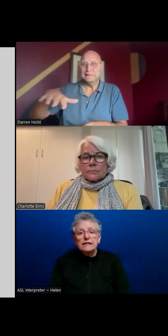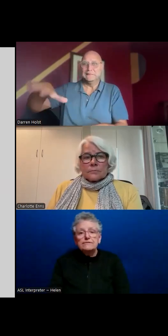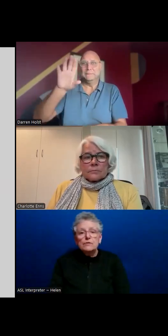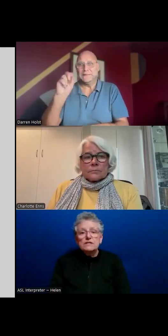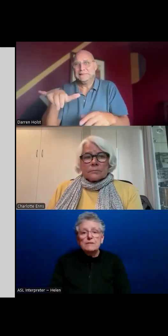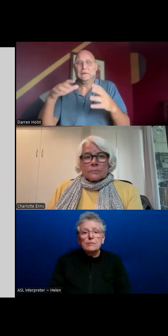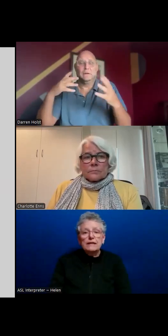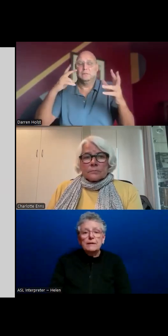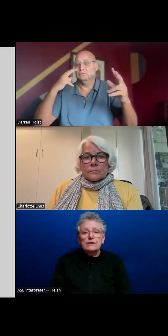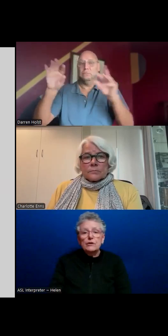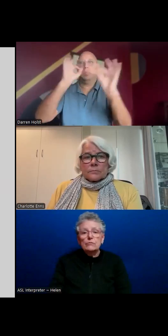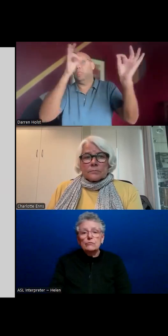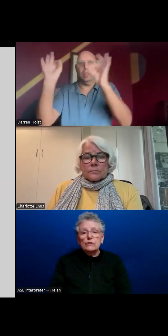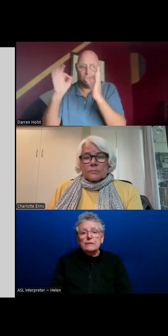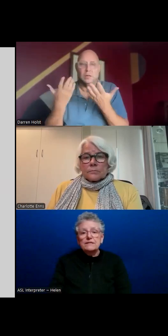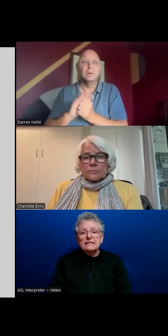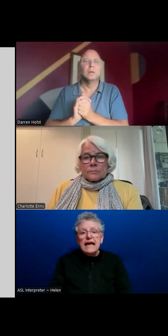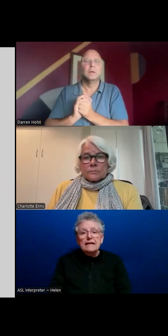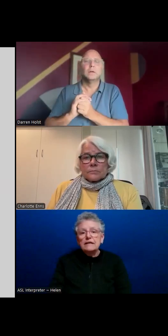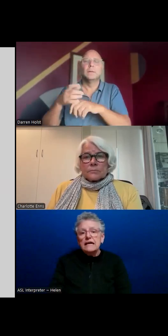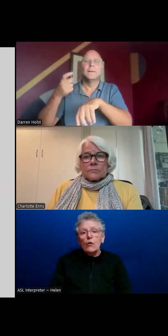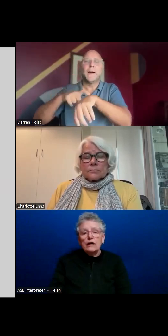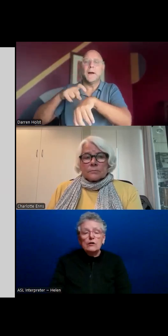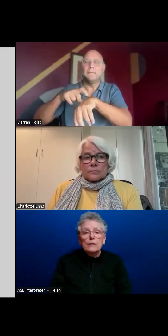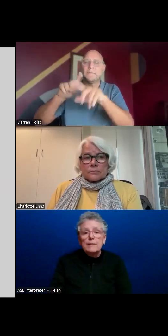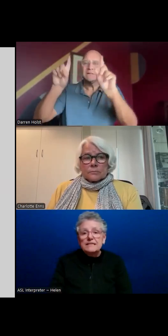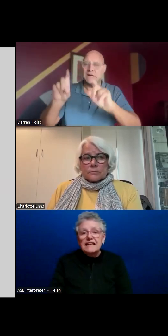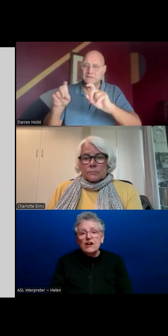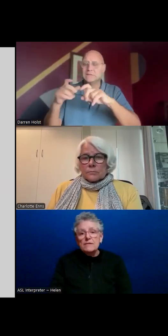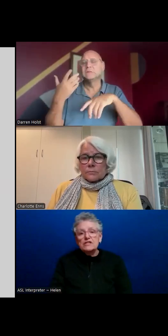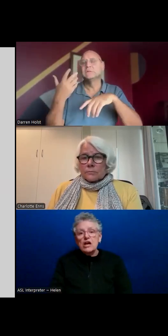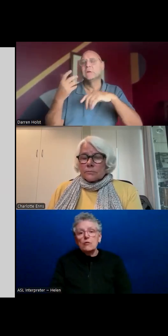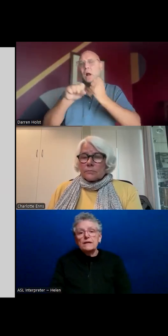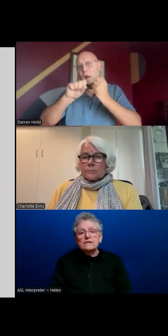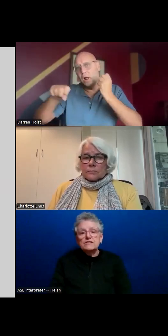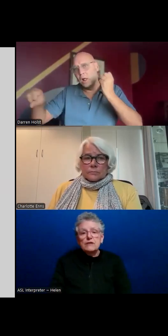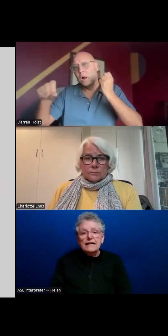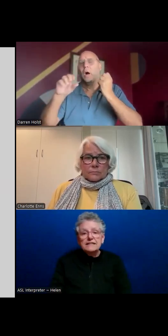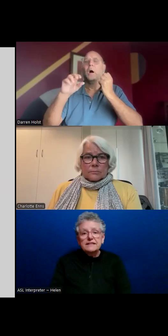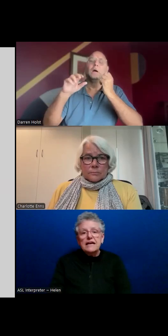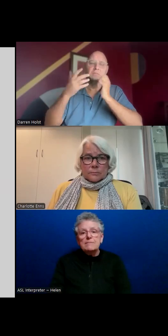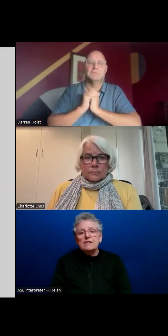an environmental influence. Maybe it'll be a, you know, really busy day and-- or it'll be a busy environment, and the child